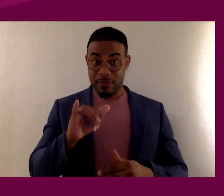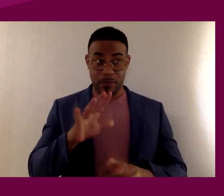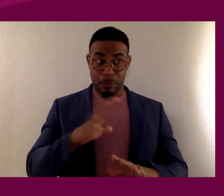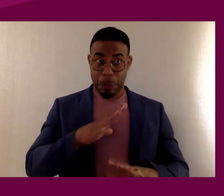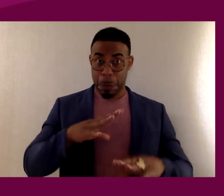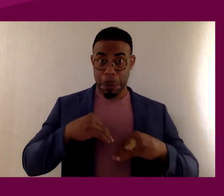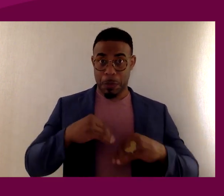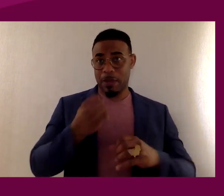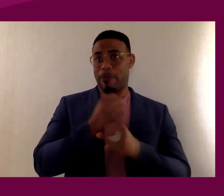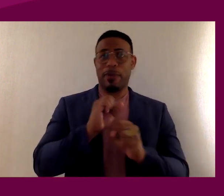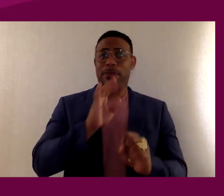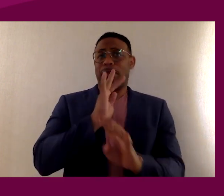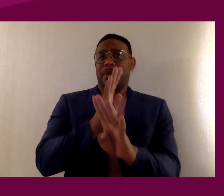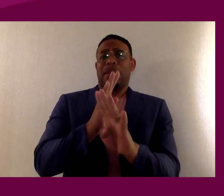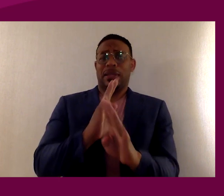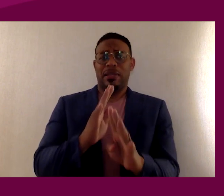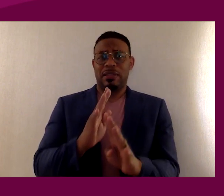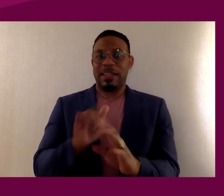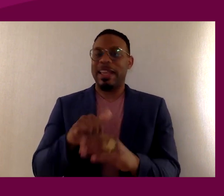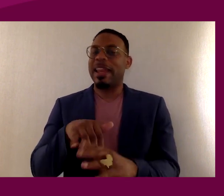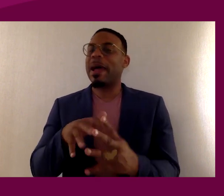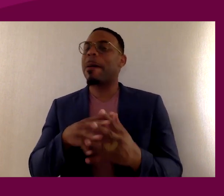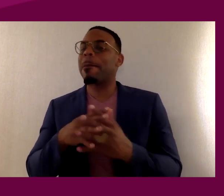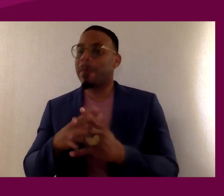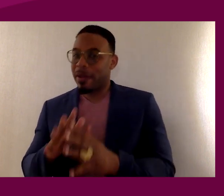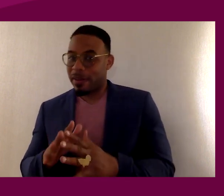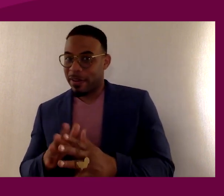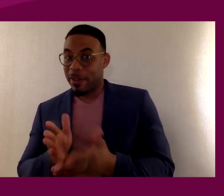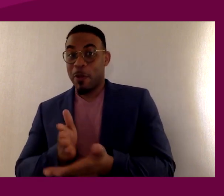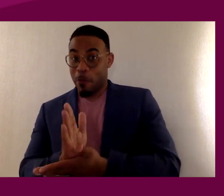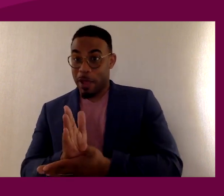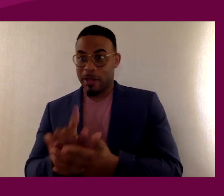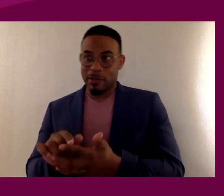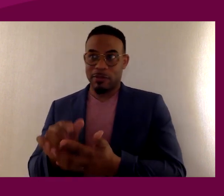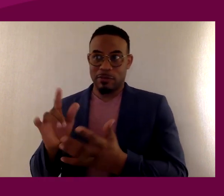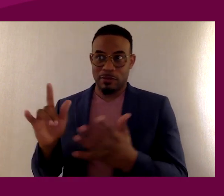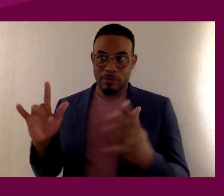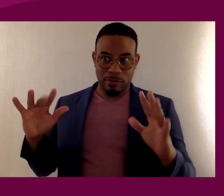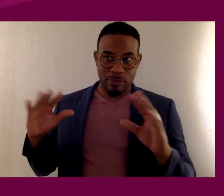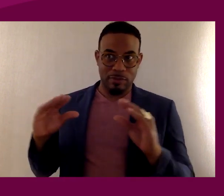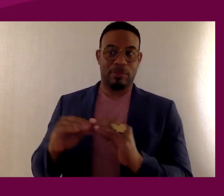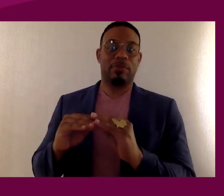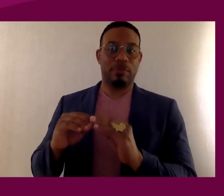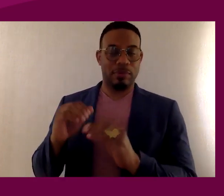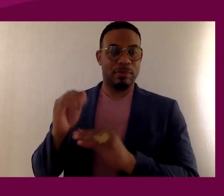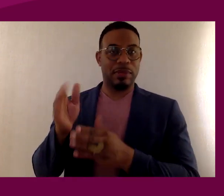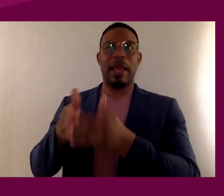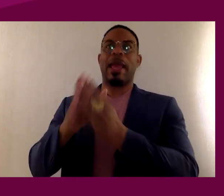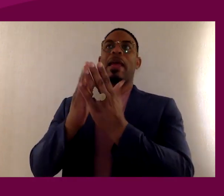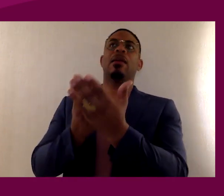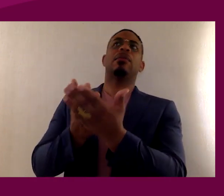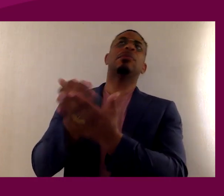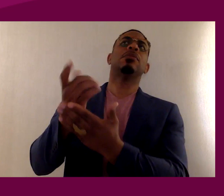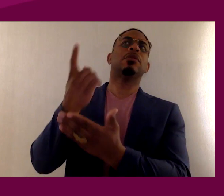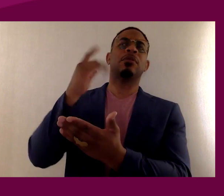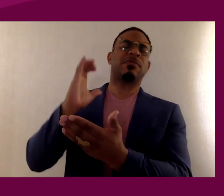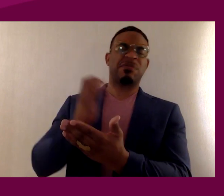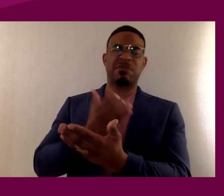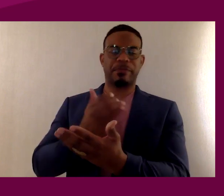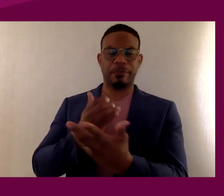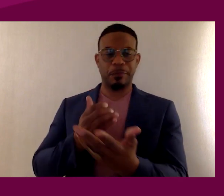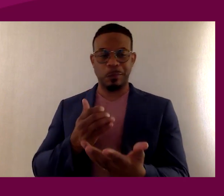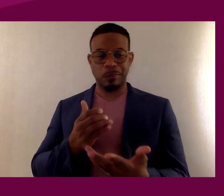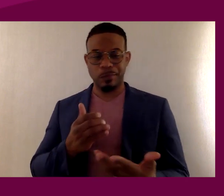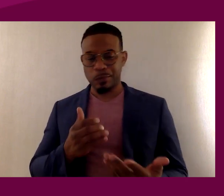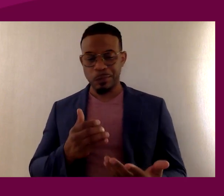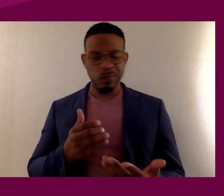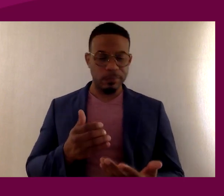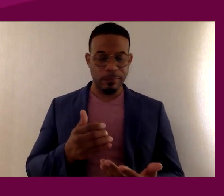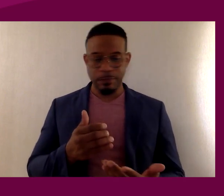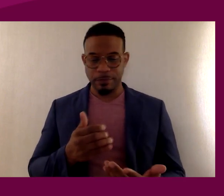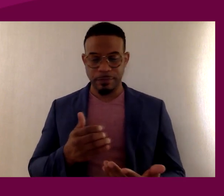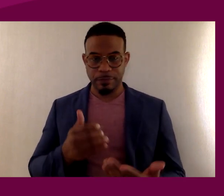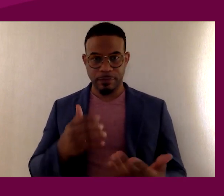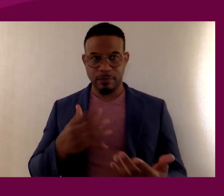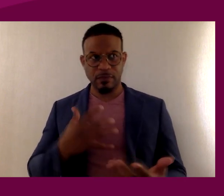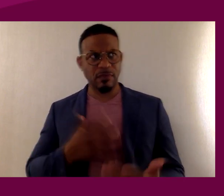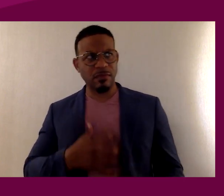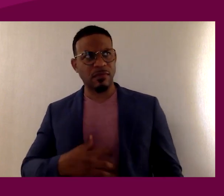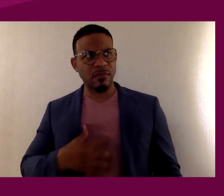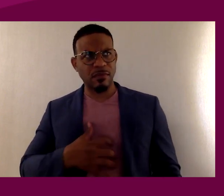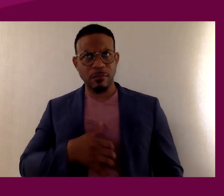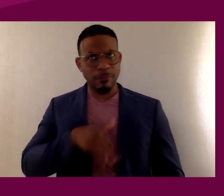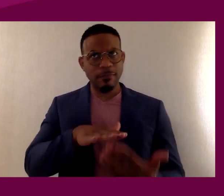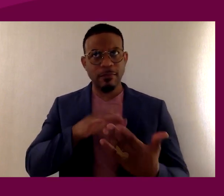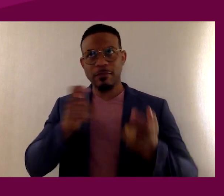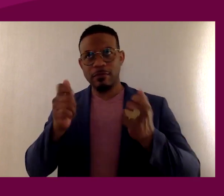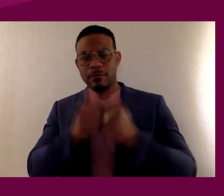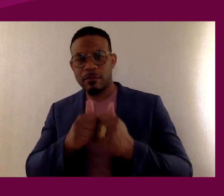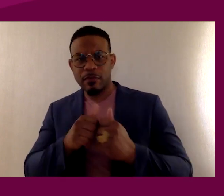and that being fine, freedom of speech, the right to ask for our grievances to